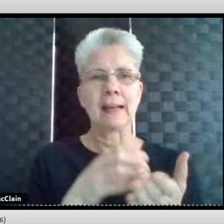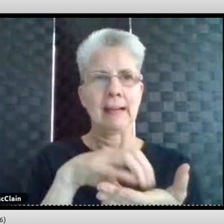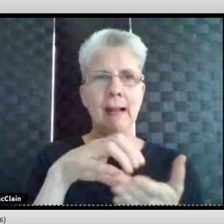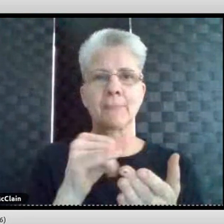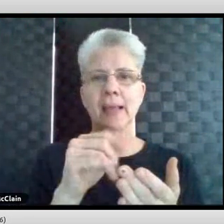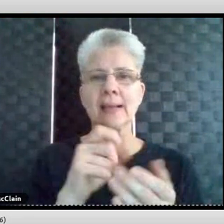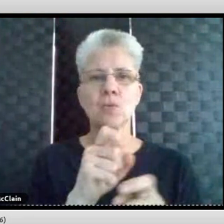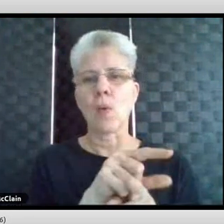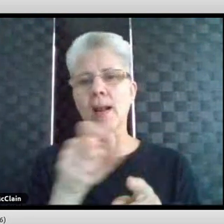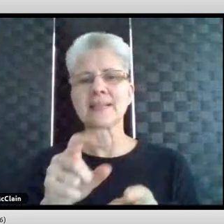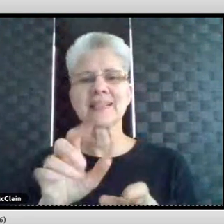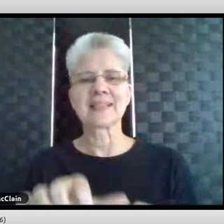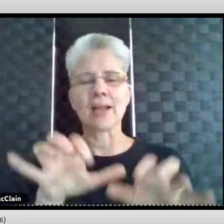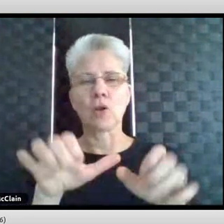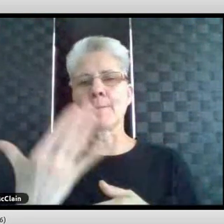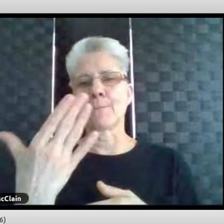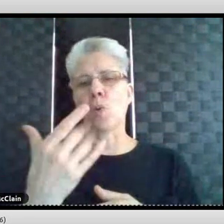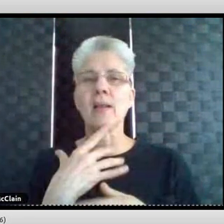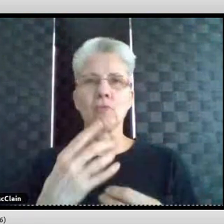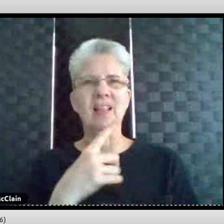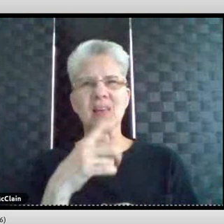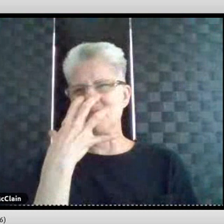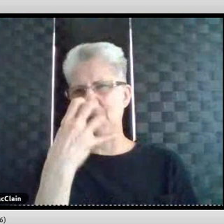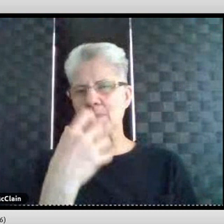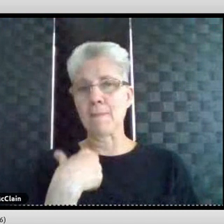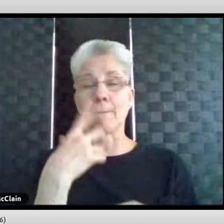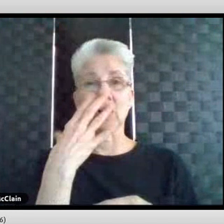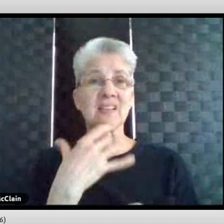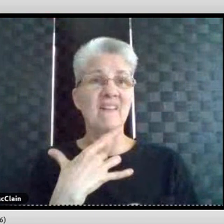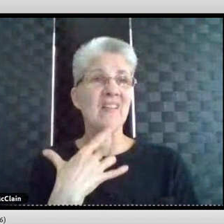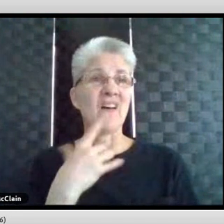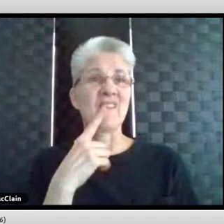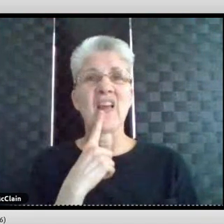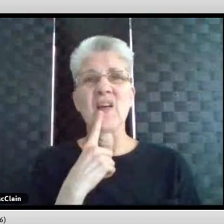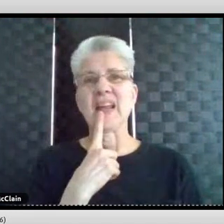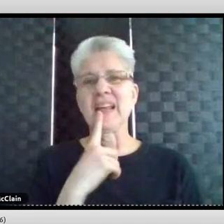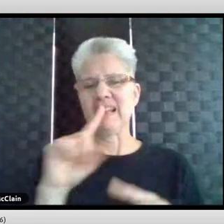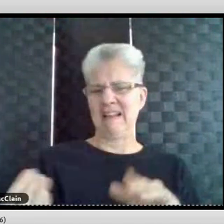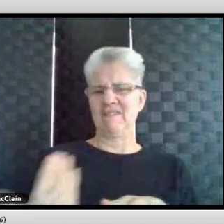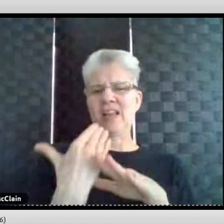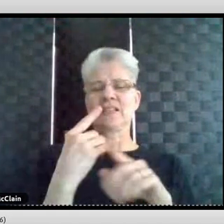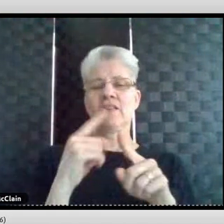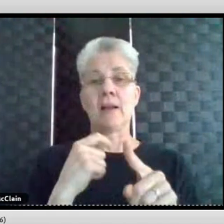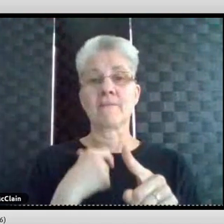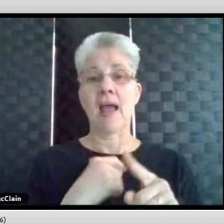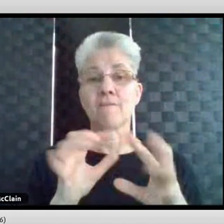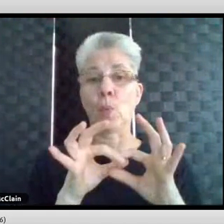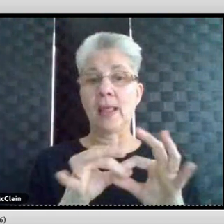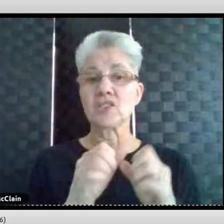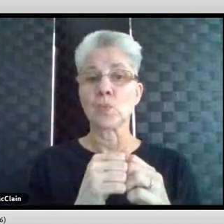when I signed on that morning, and it really ticked me off, because it felt very invasive. But I have a relationship with Jan Wilson,